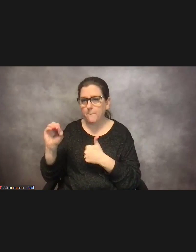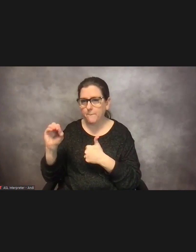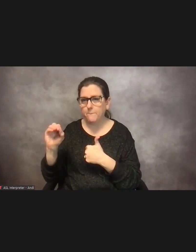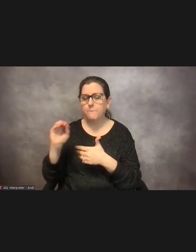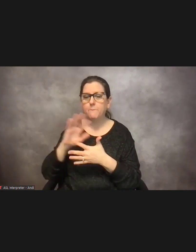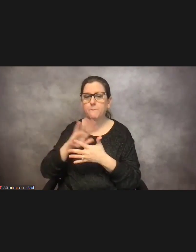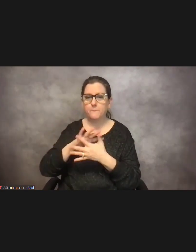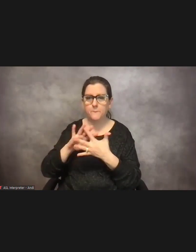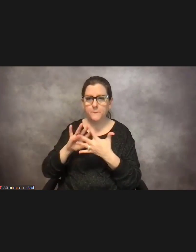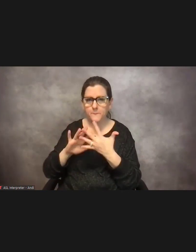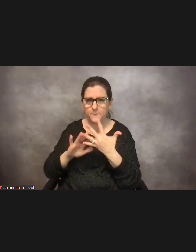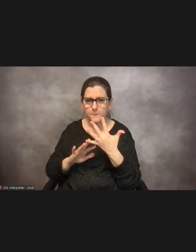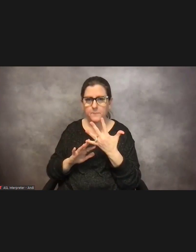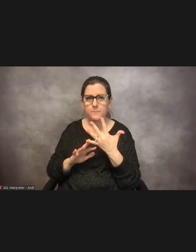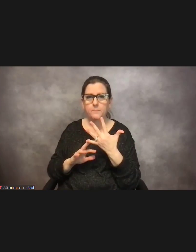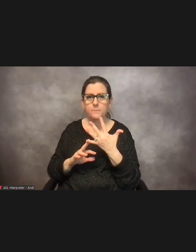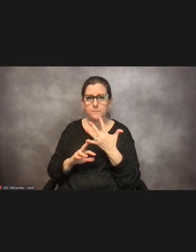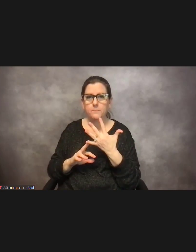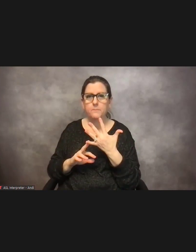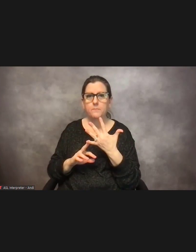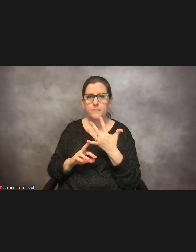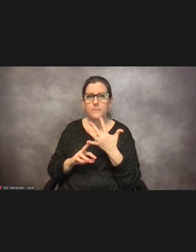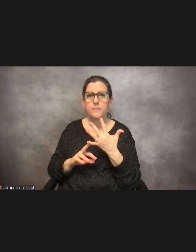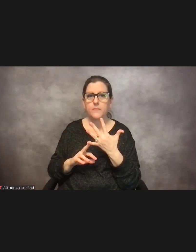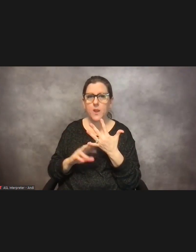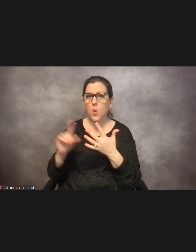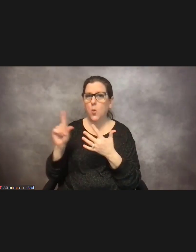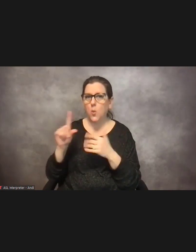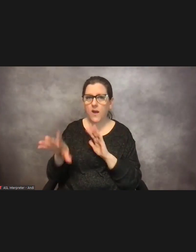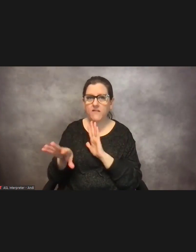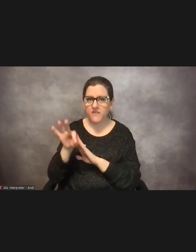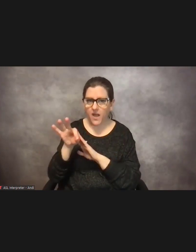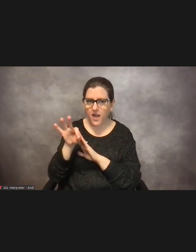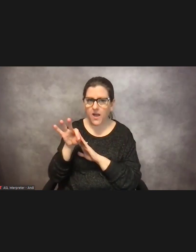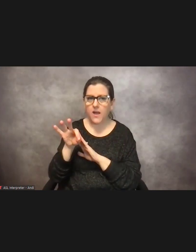for you and how to locate them.